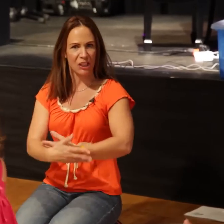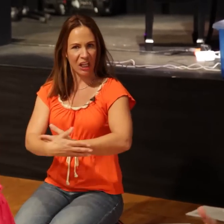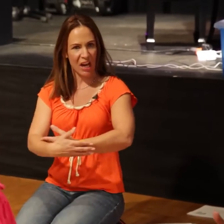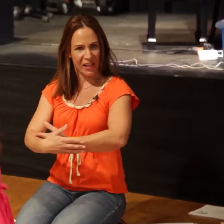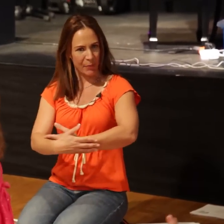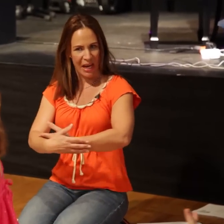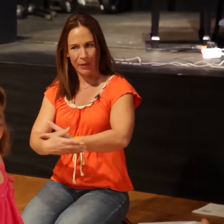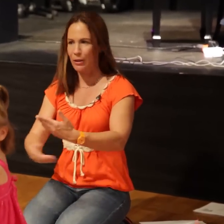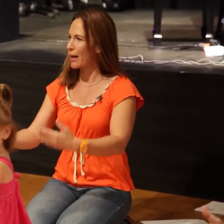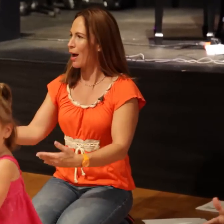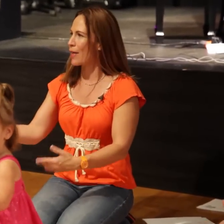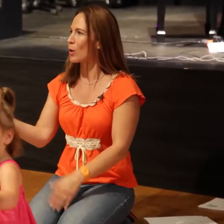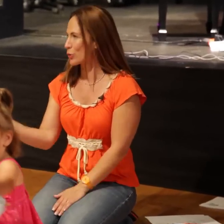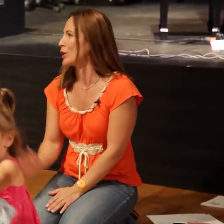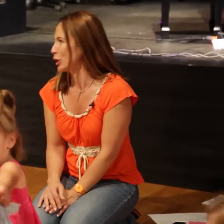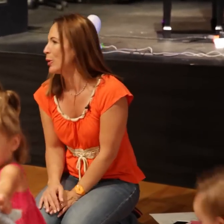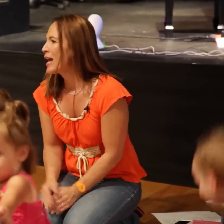They're like check it out. That's a baby. You're like, uh, they're older than you.